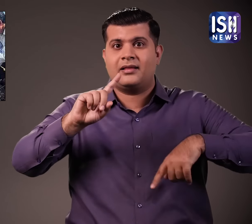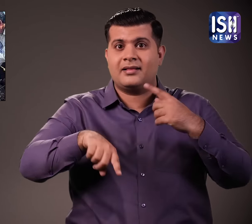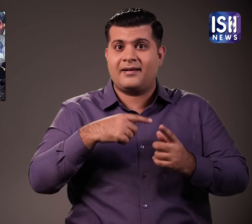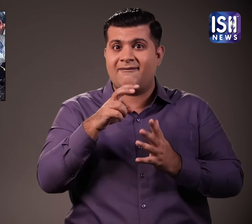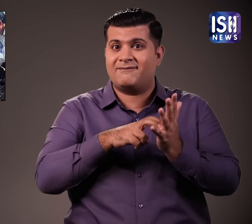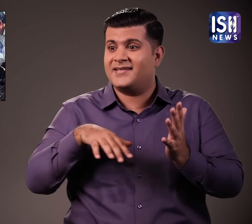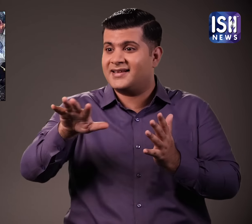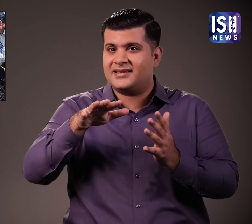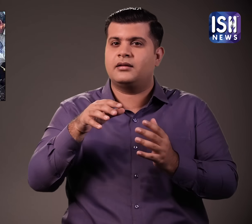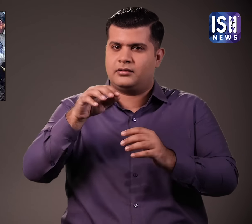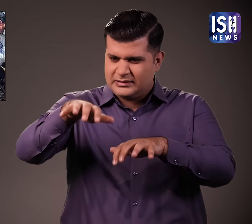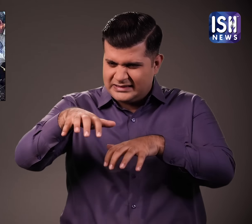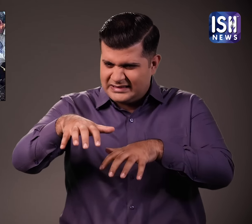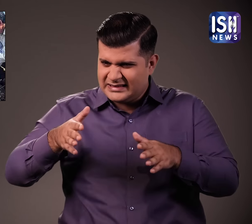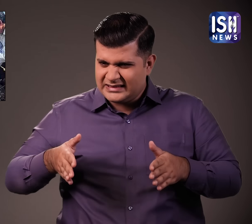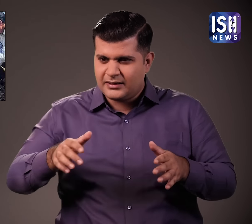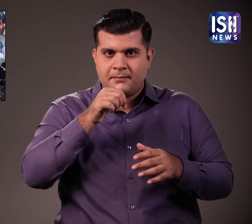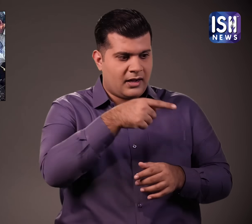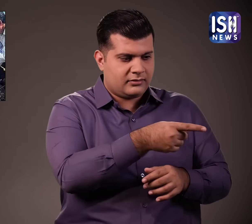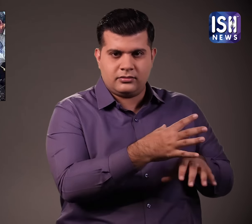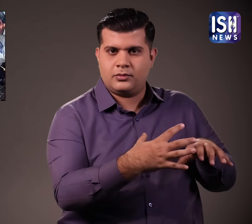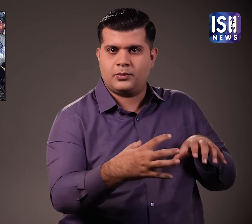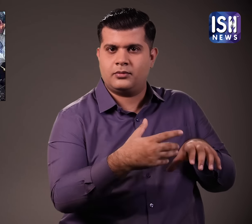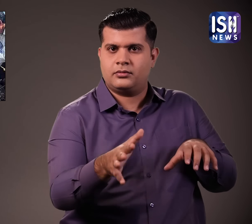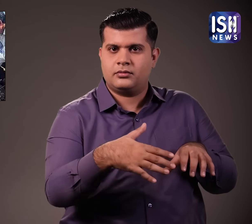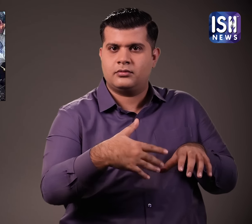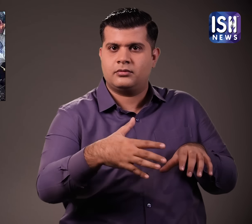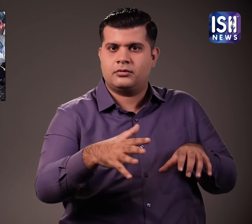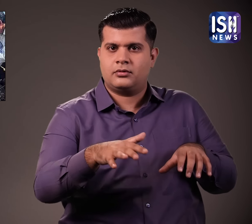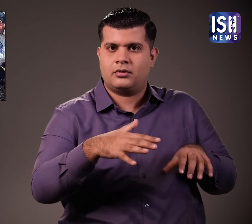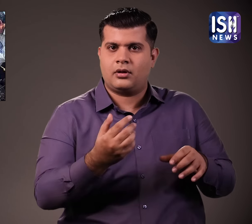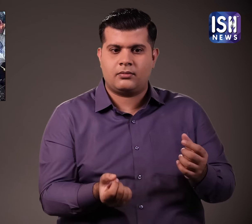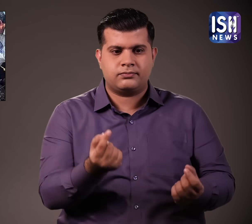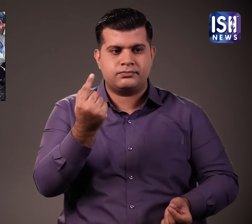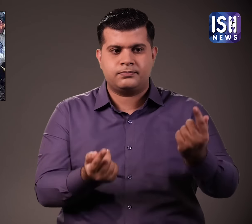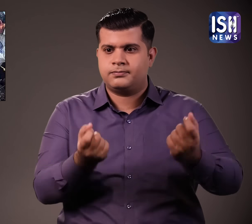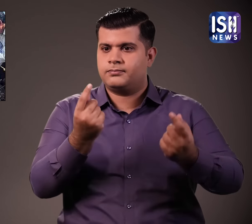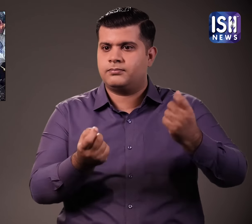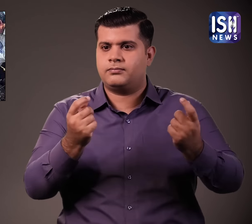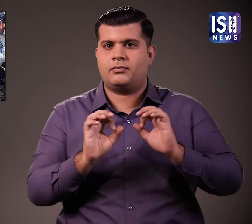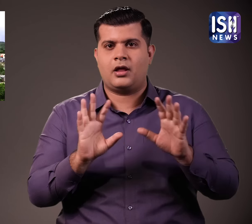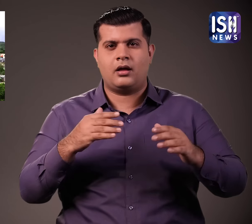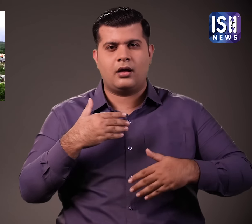The villagers used this water for farming and would get a good yeild.